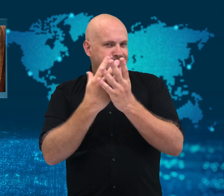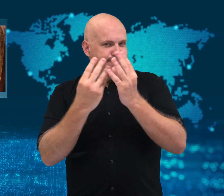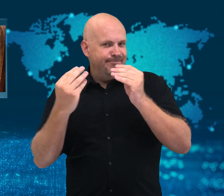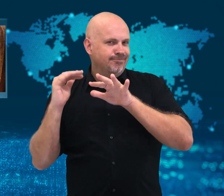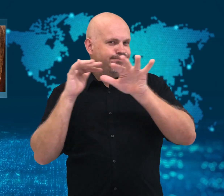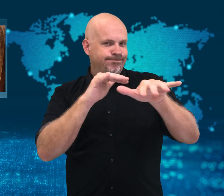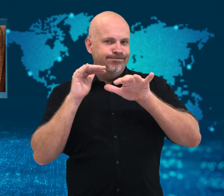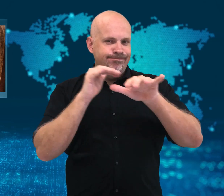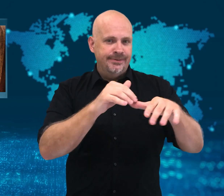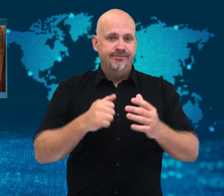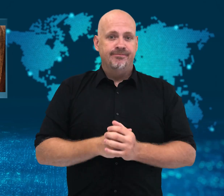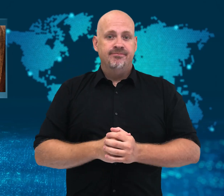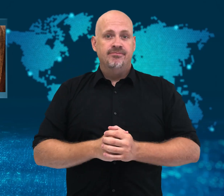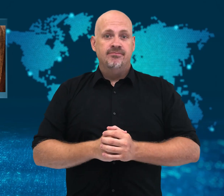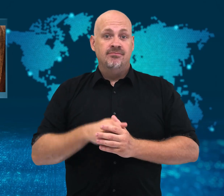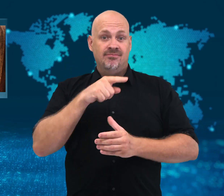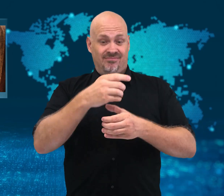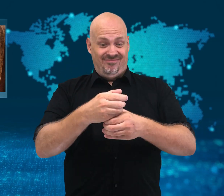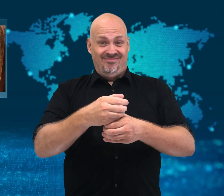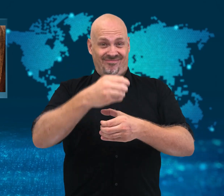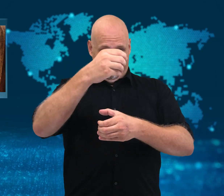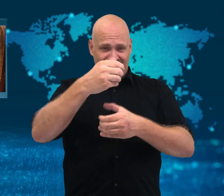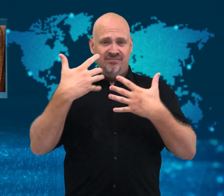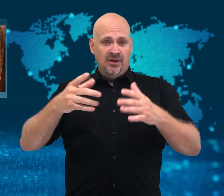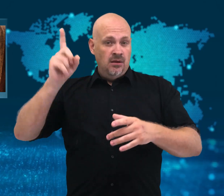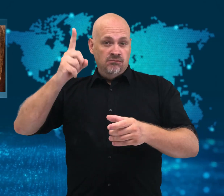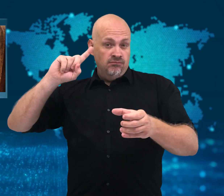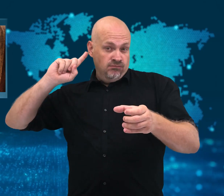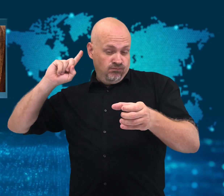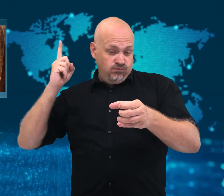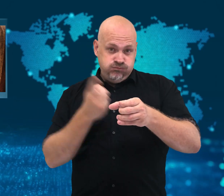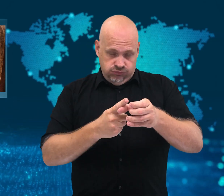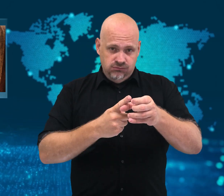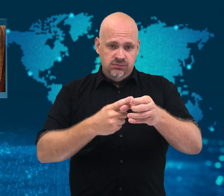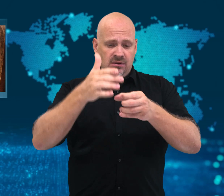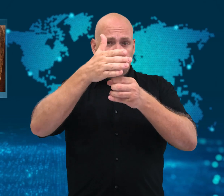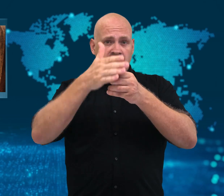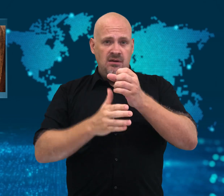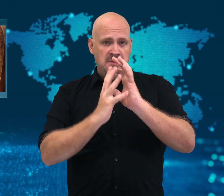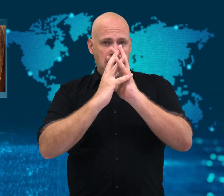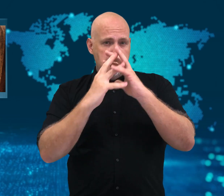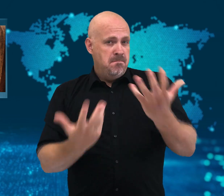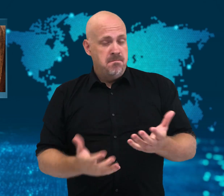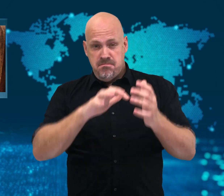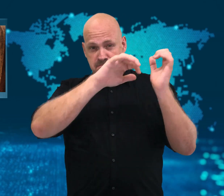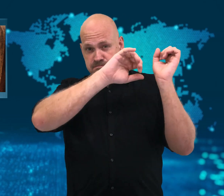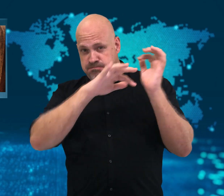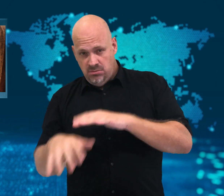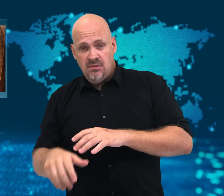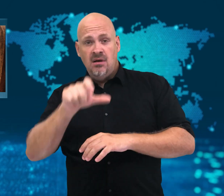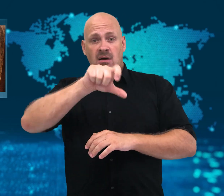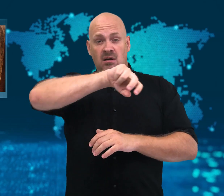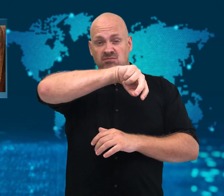When lightning hit the tower, its walls collapsed.